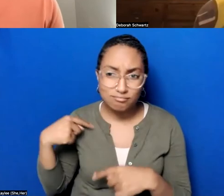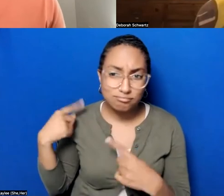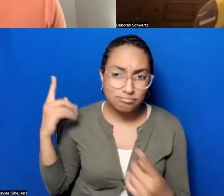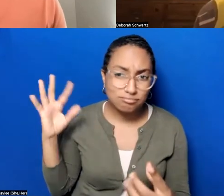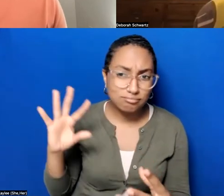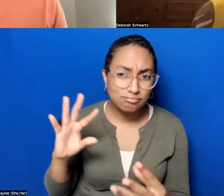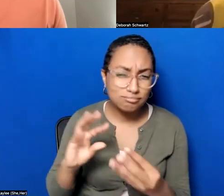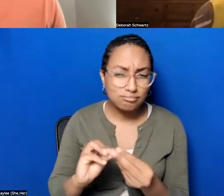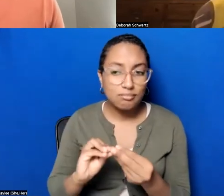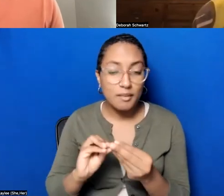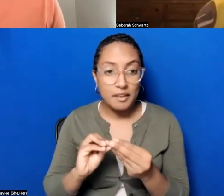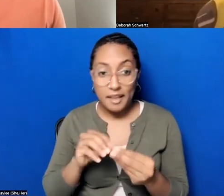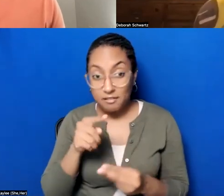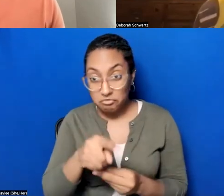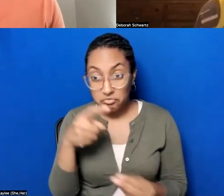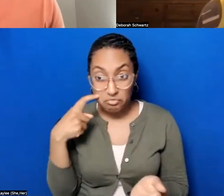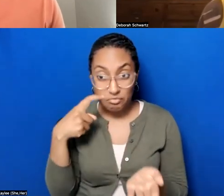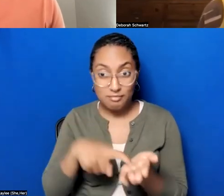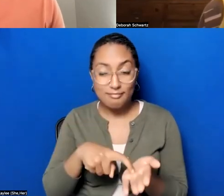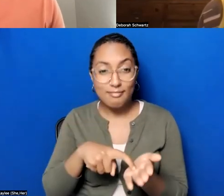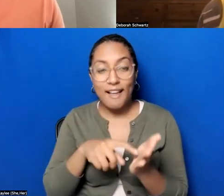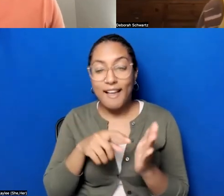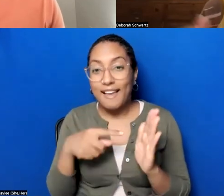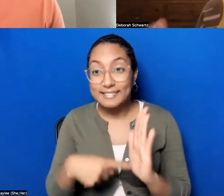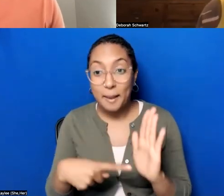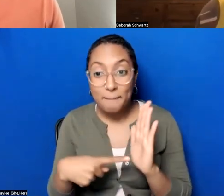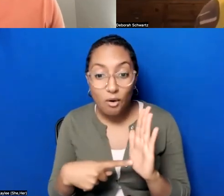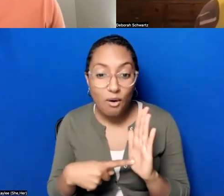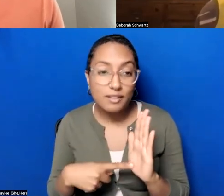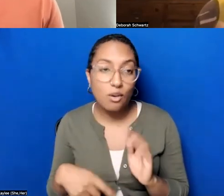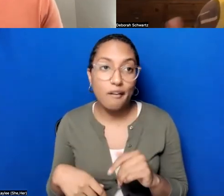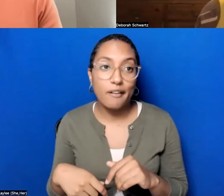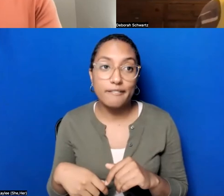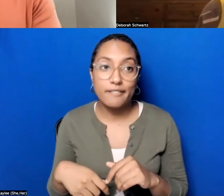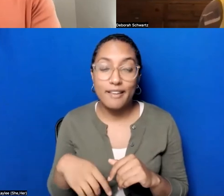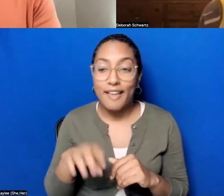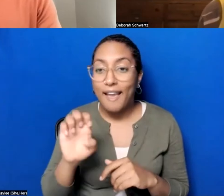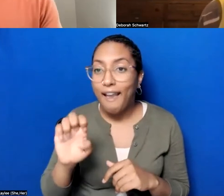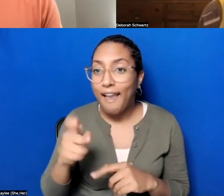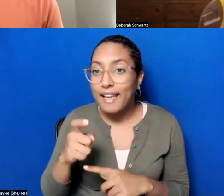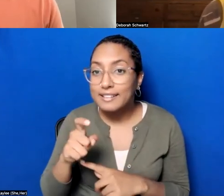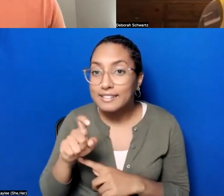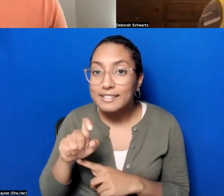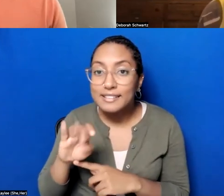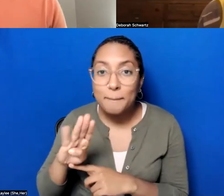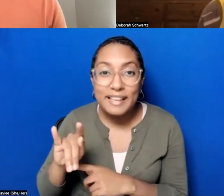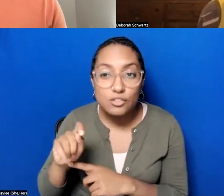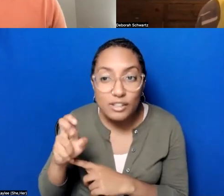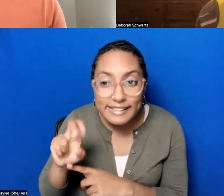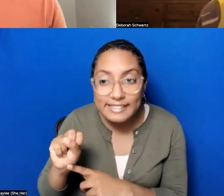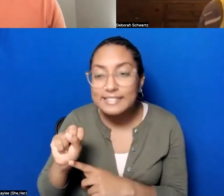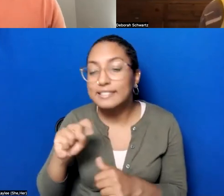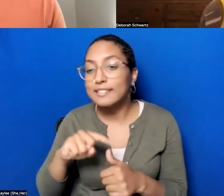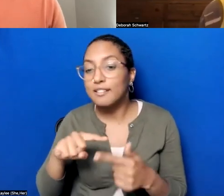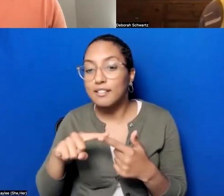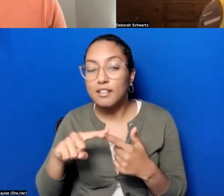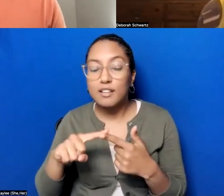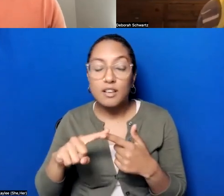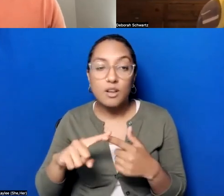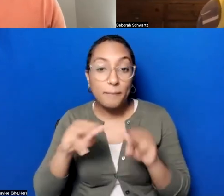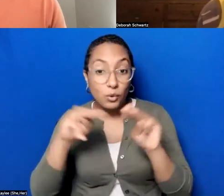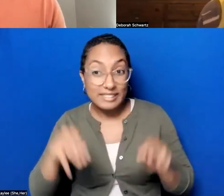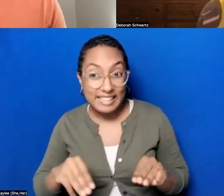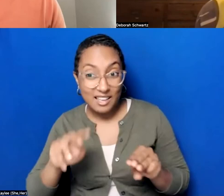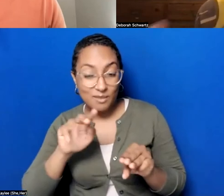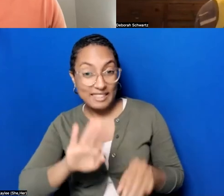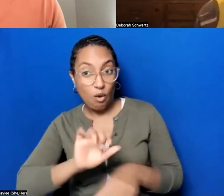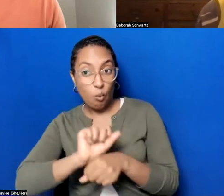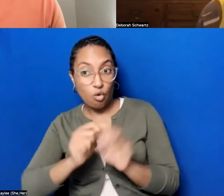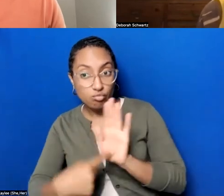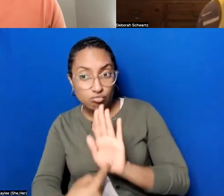examples of either exhibitions or other kinds of work in museums that- and libraries, that,